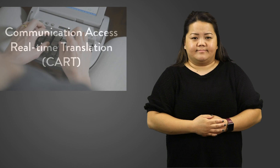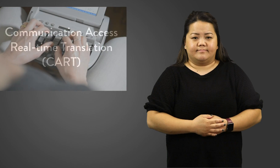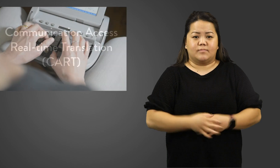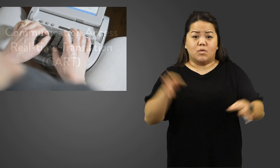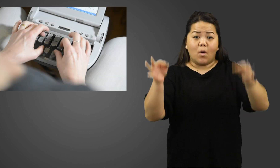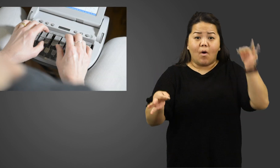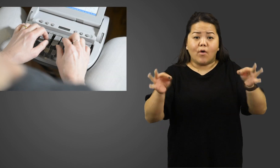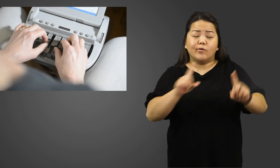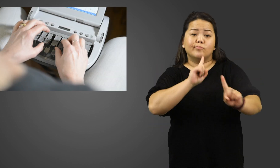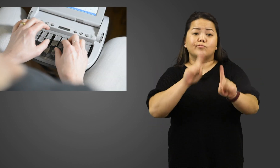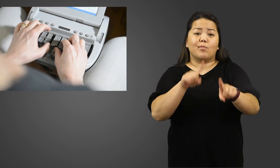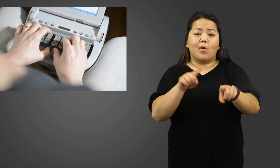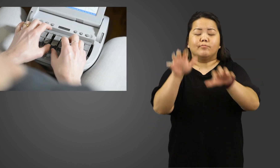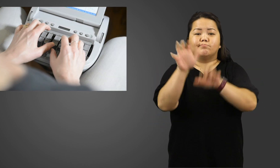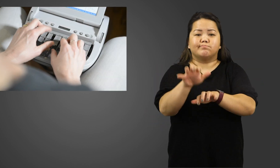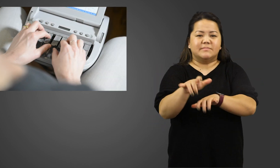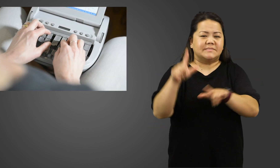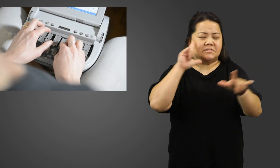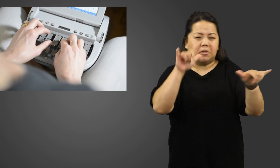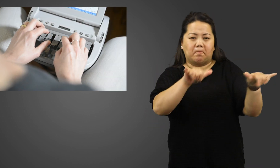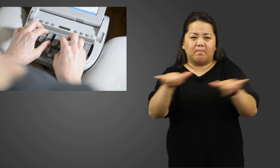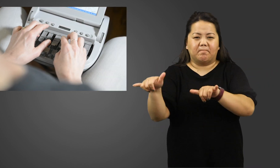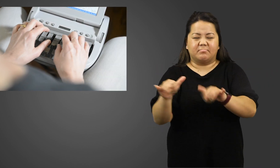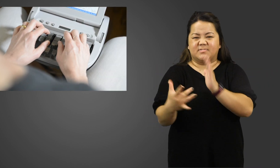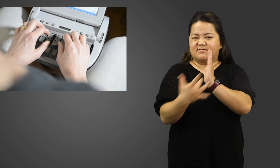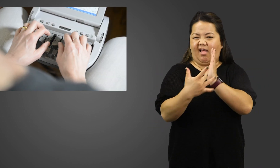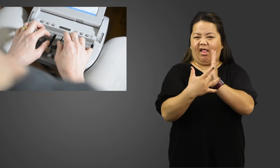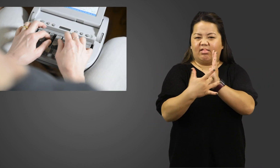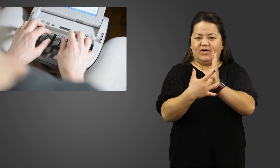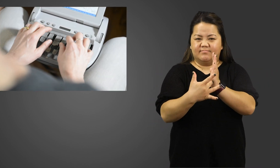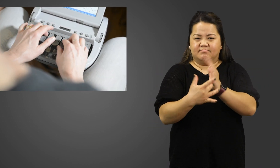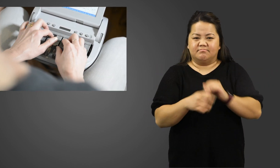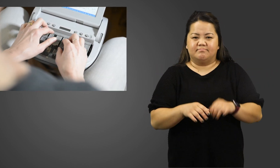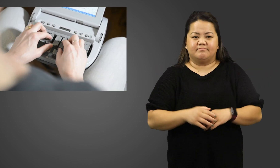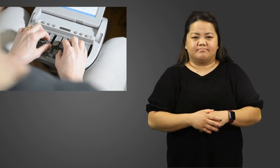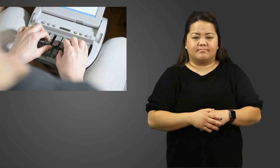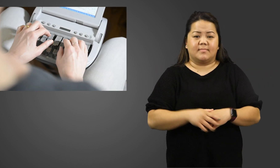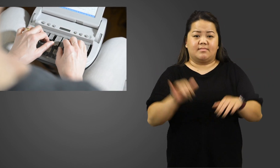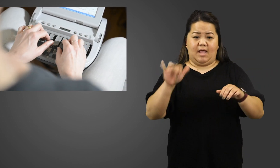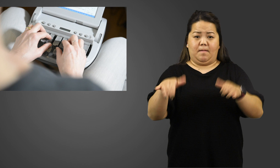CART uses the same technology used for court reporting.